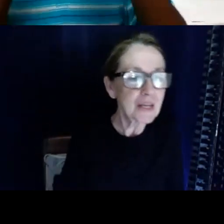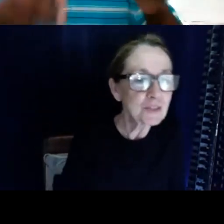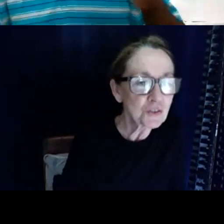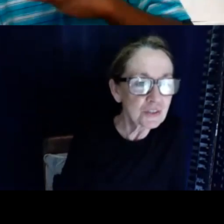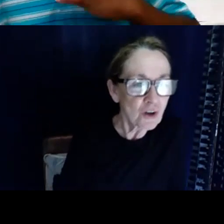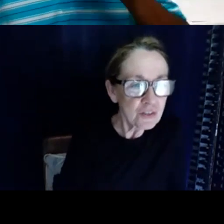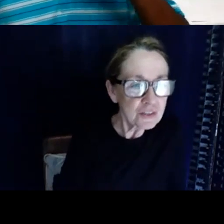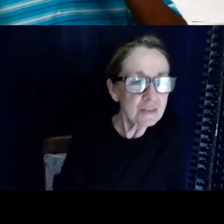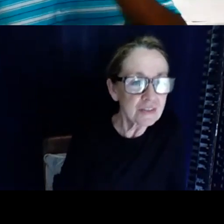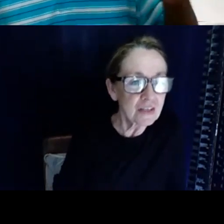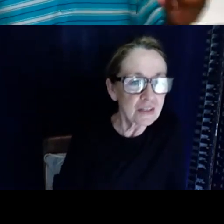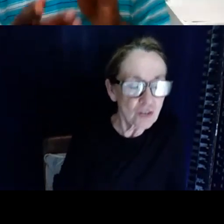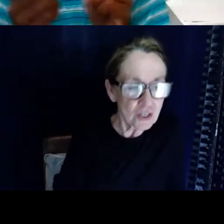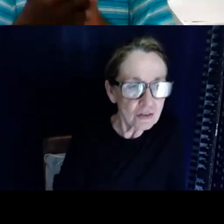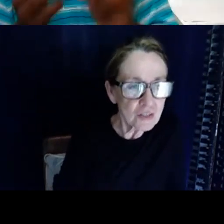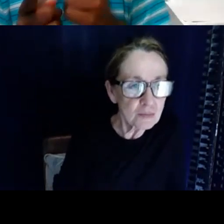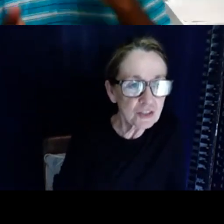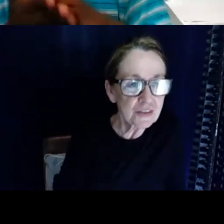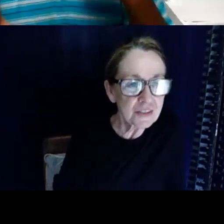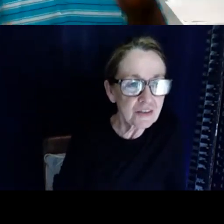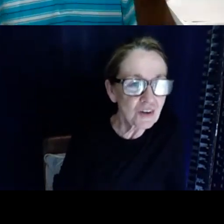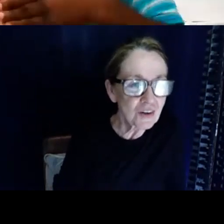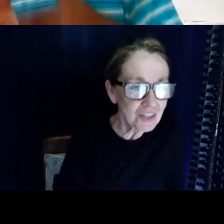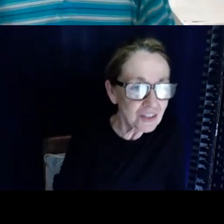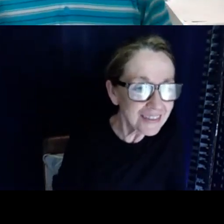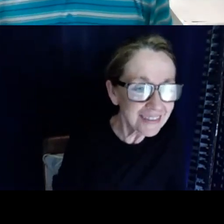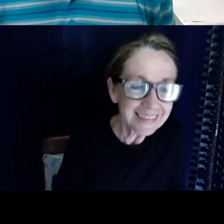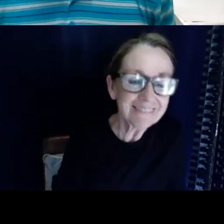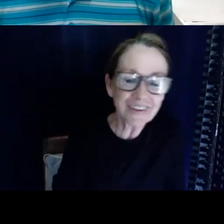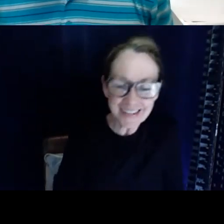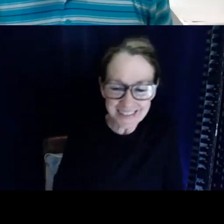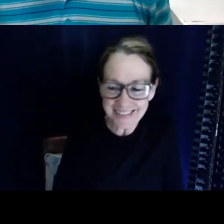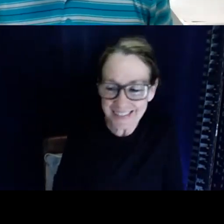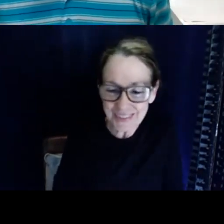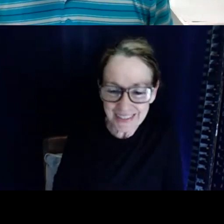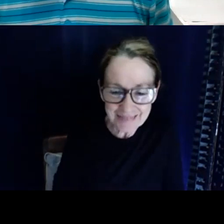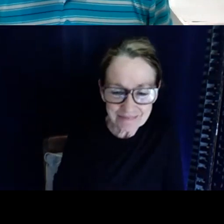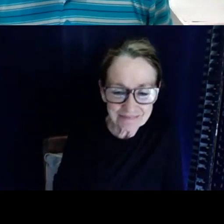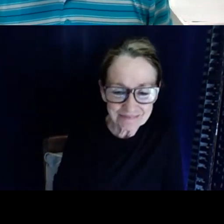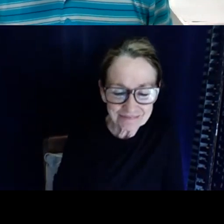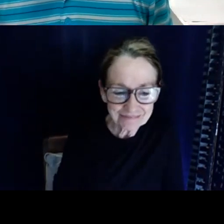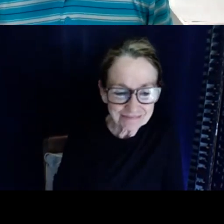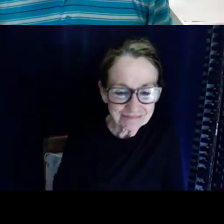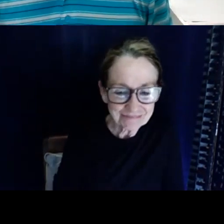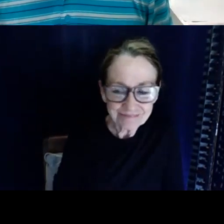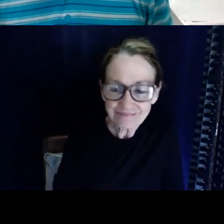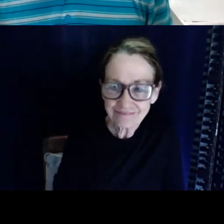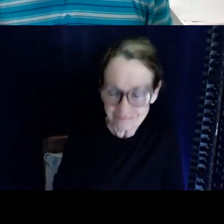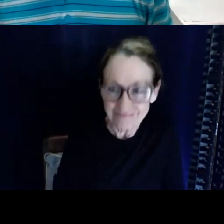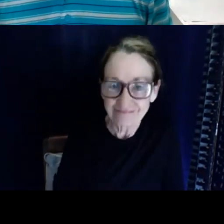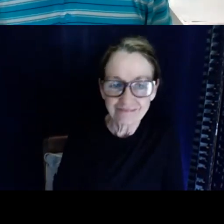WE'LL START WITH YOU, EARNEST.